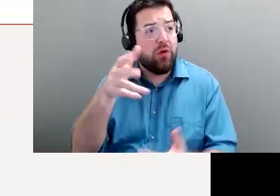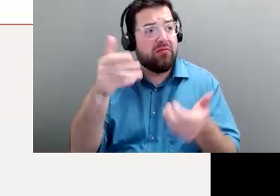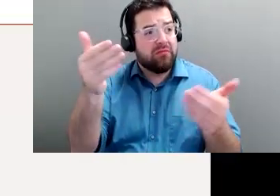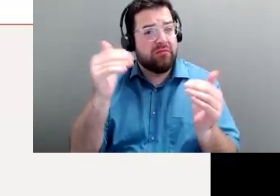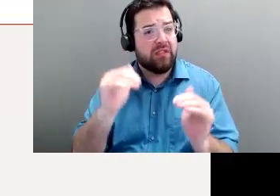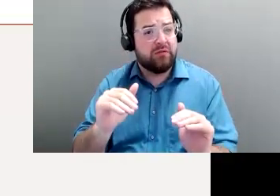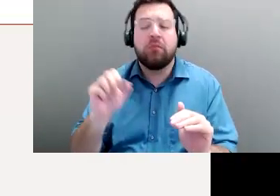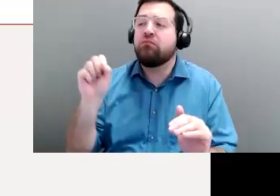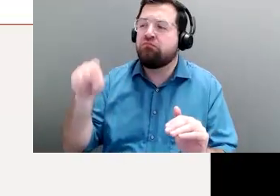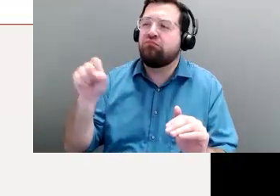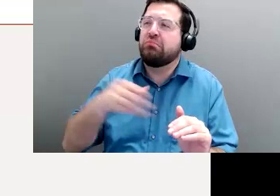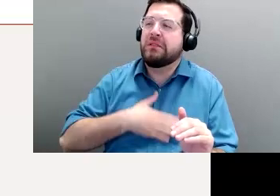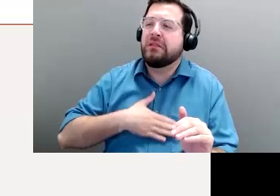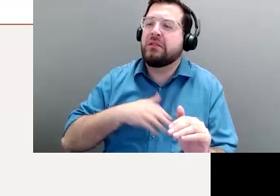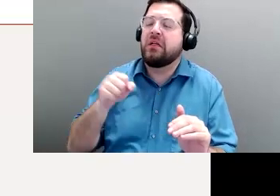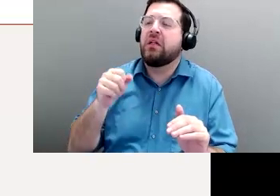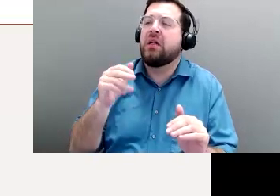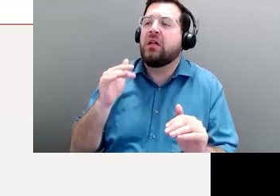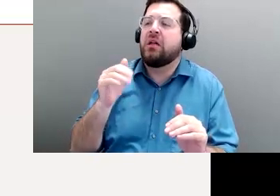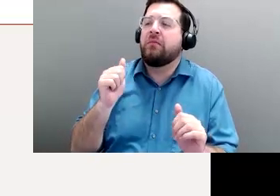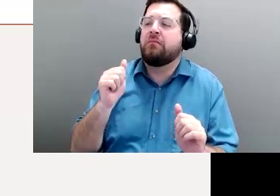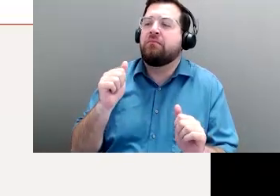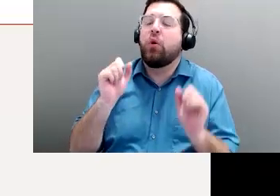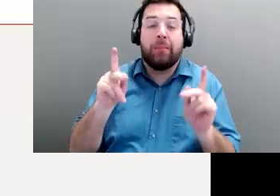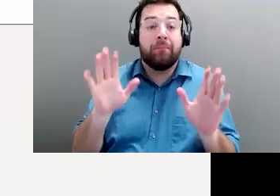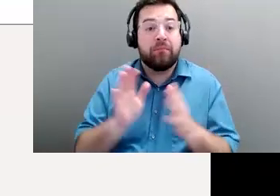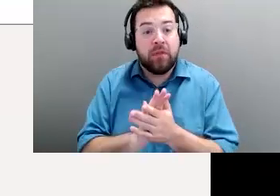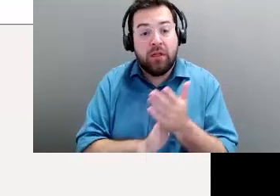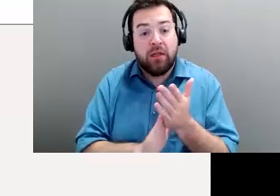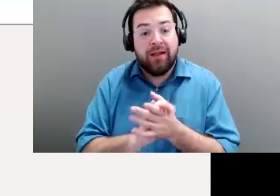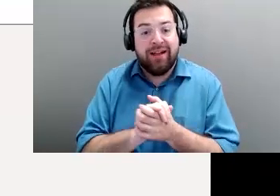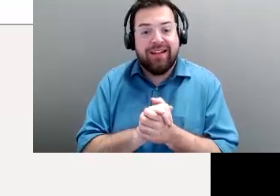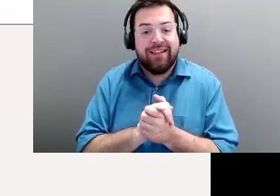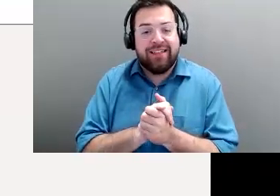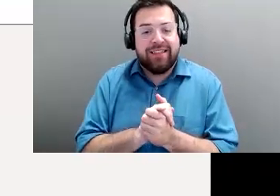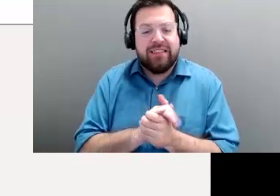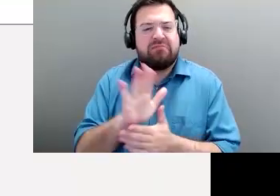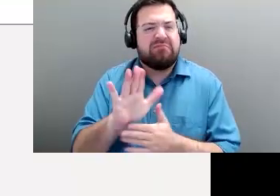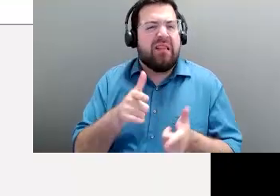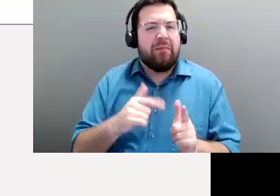Yeah. Yeah, yeah, yeah, yeah. Let's, Okay. Let me.